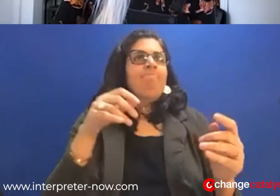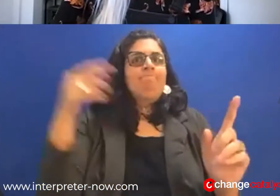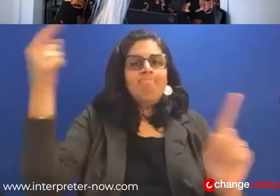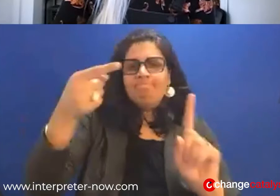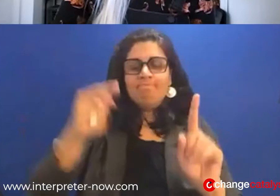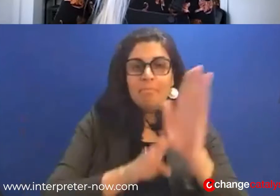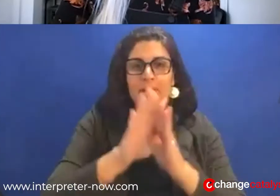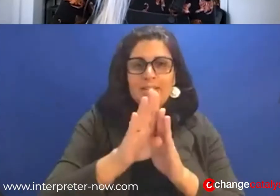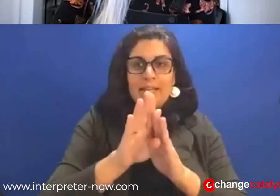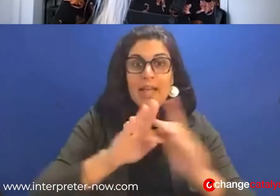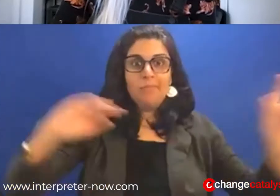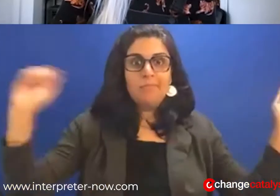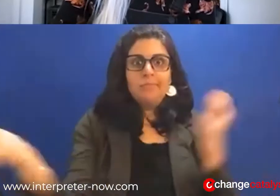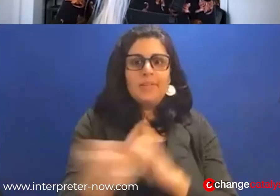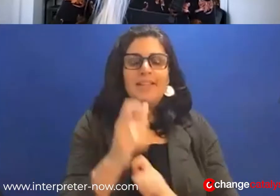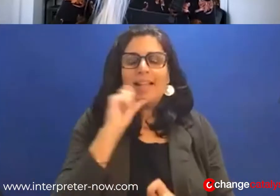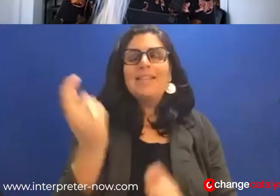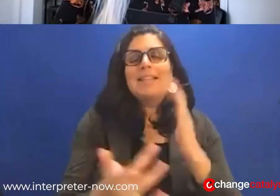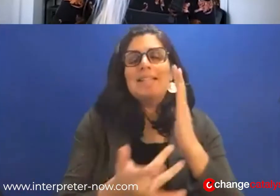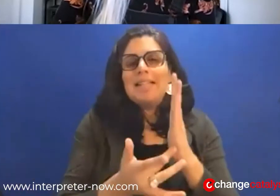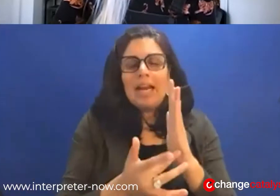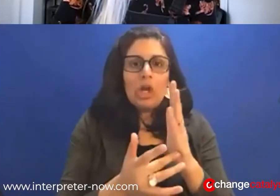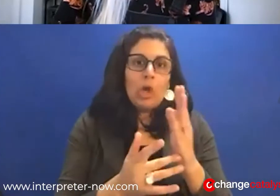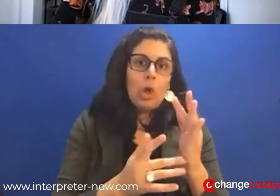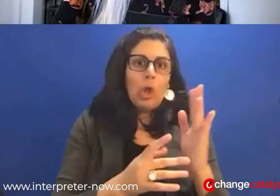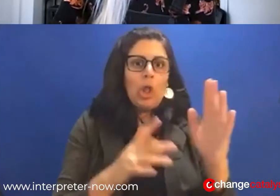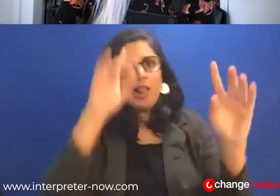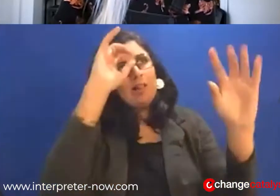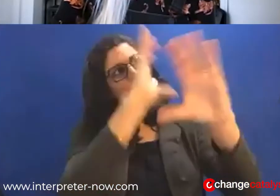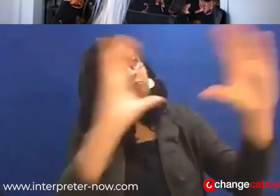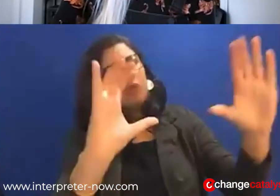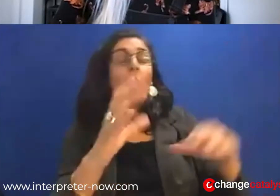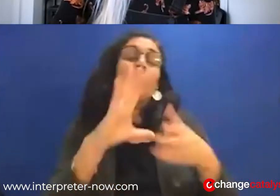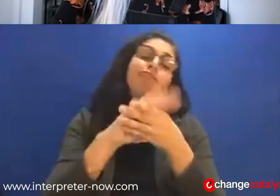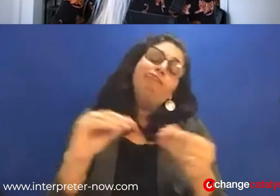It's not just a technical paradigm or a narrative paradigm shift of how we tell our stories,